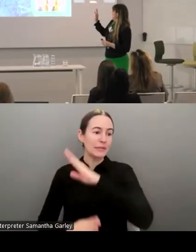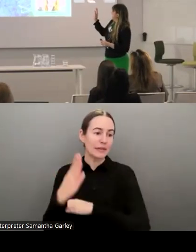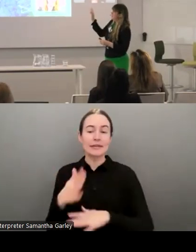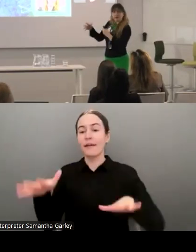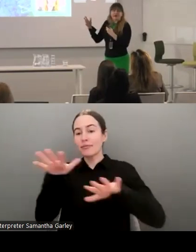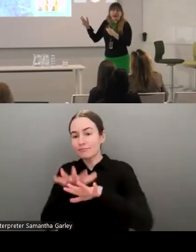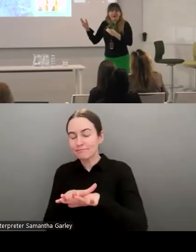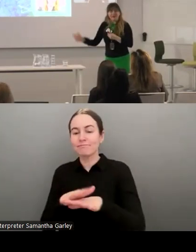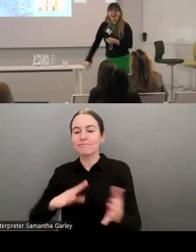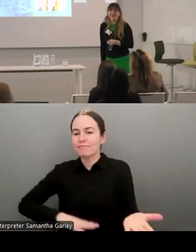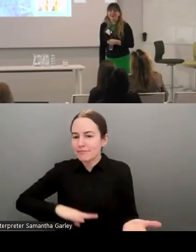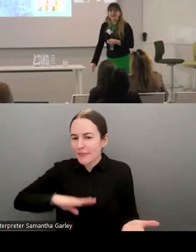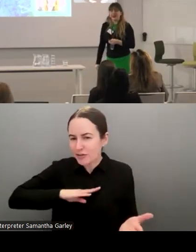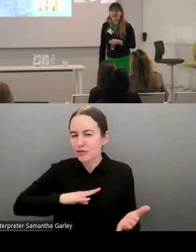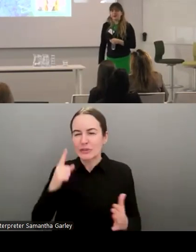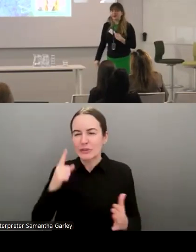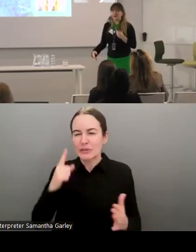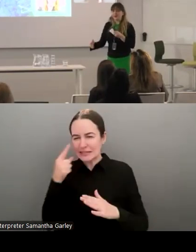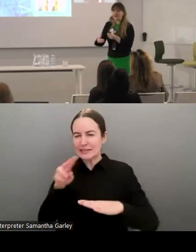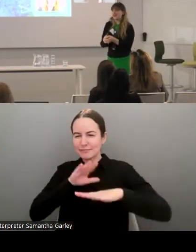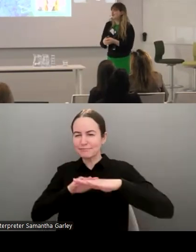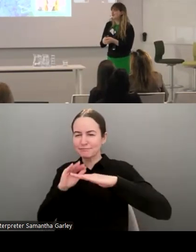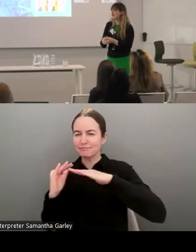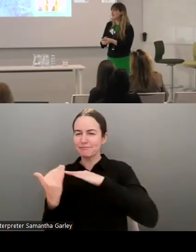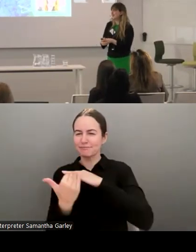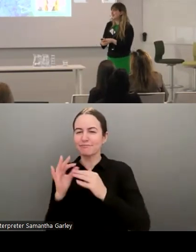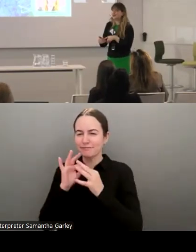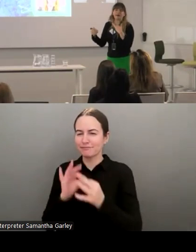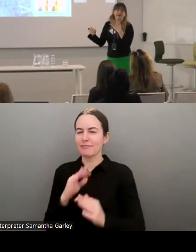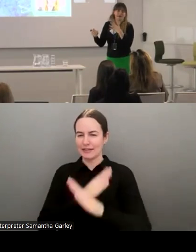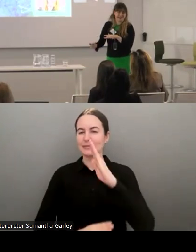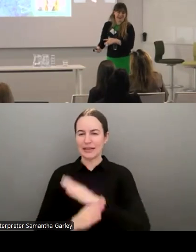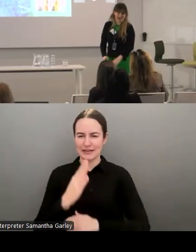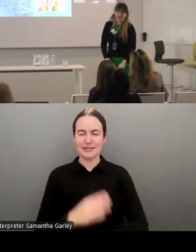so I've been around also trying to put disability, talk about disability in new ways,